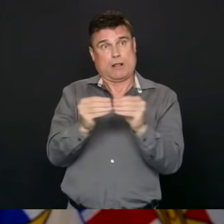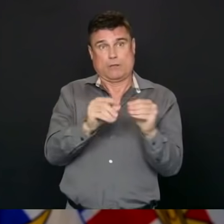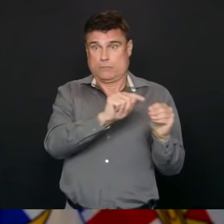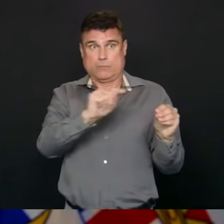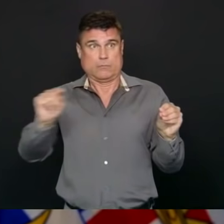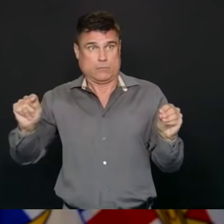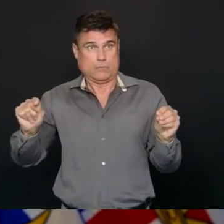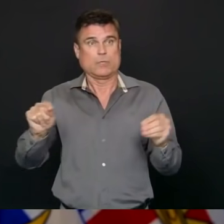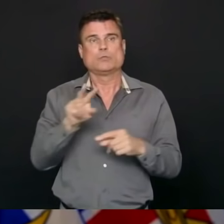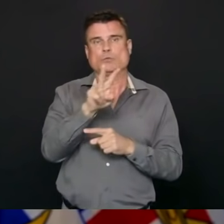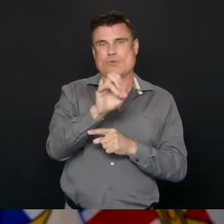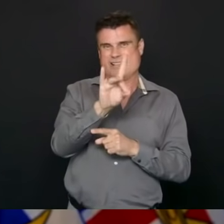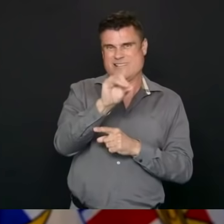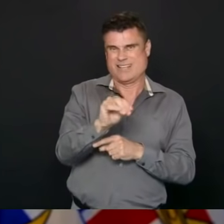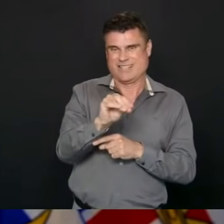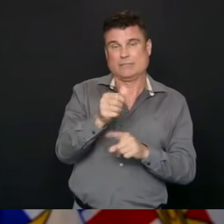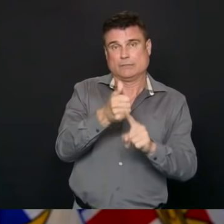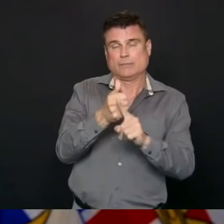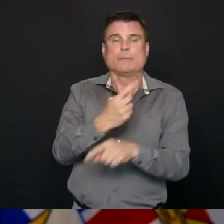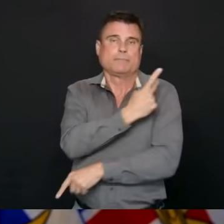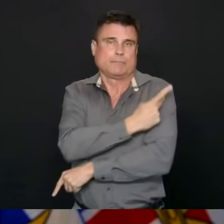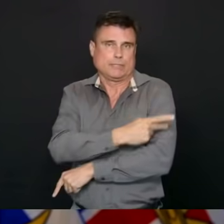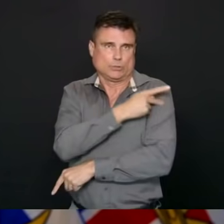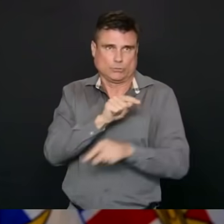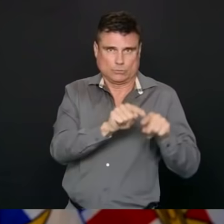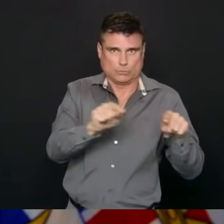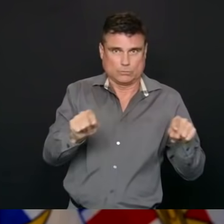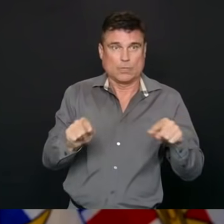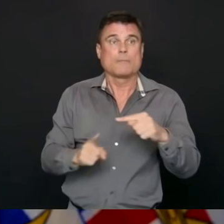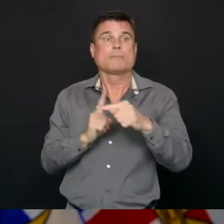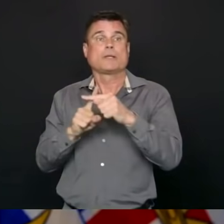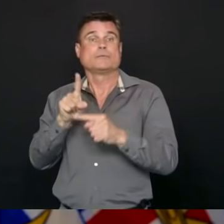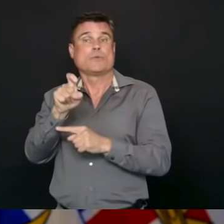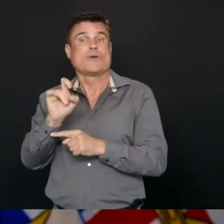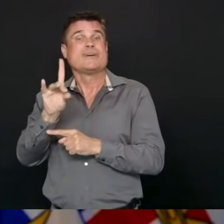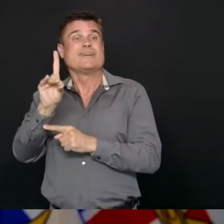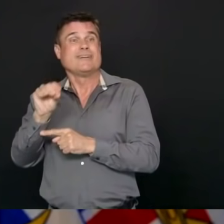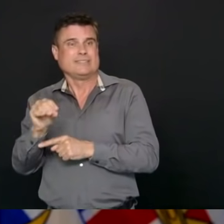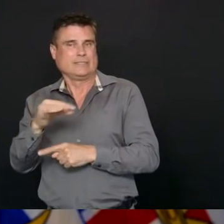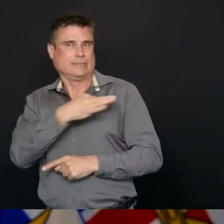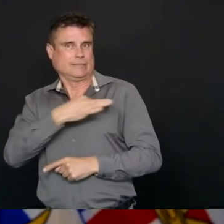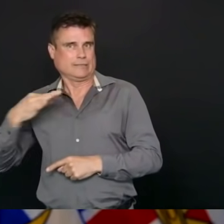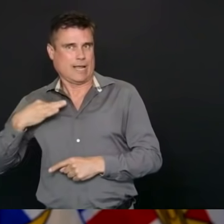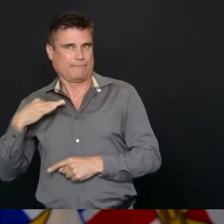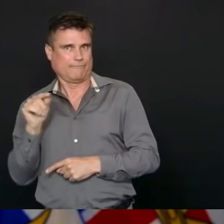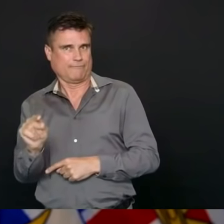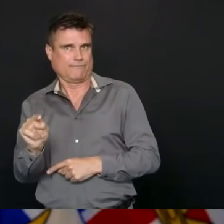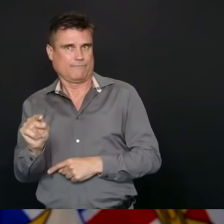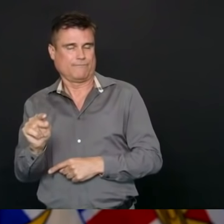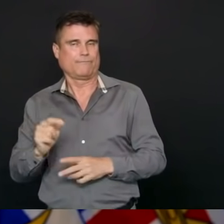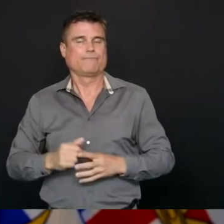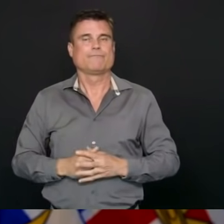ringing the total to 280 residents or patients and 180 staff affected.